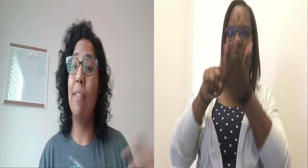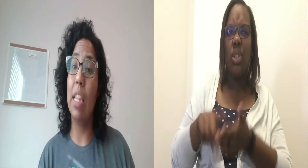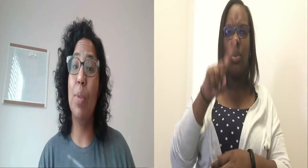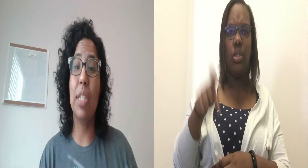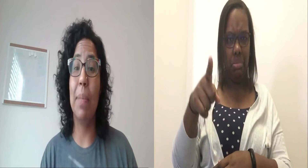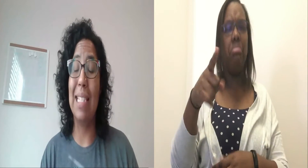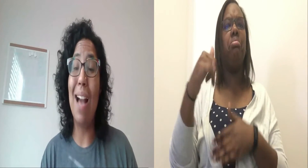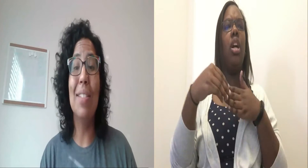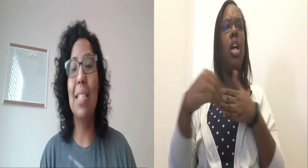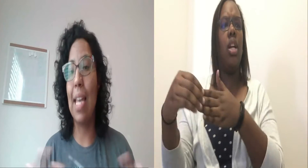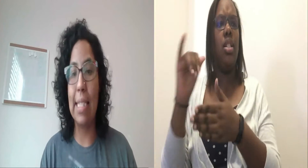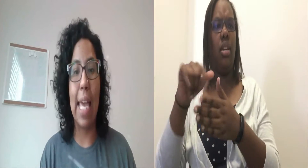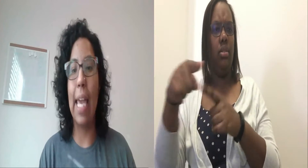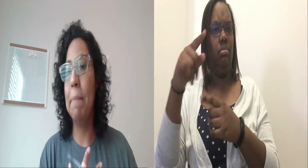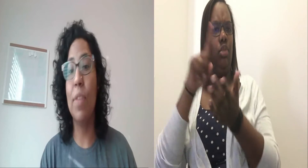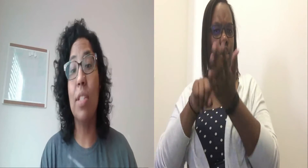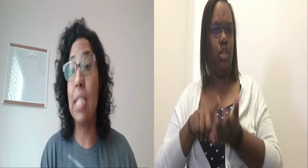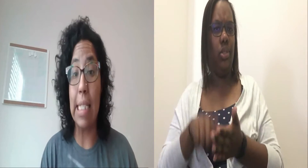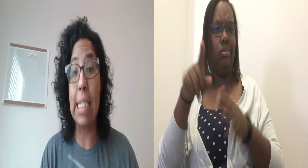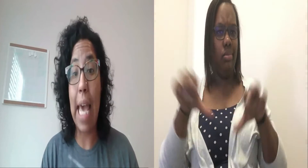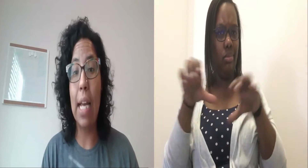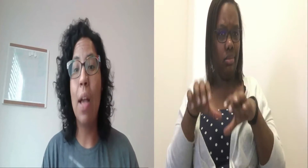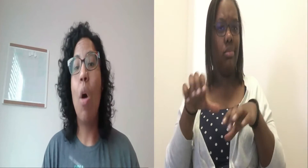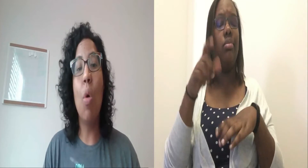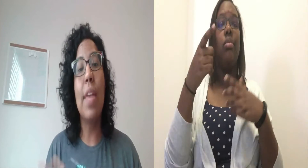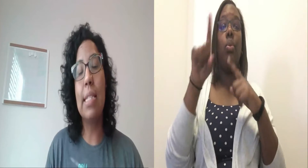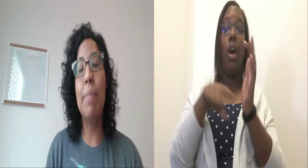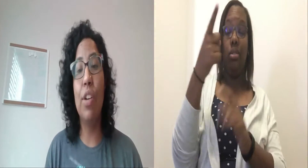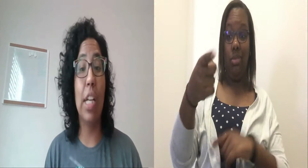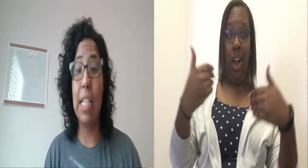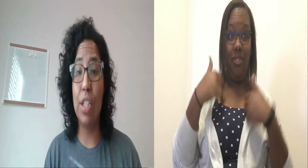available someplace else like say this census data or that's something you're going to need to